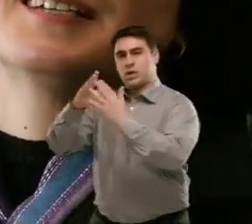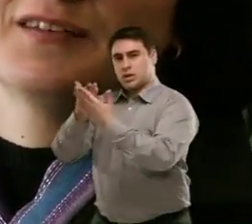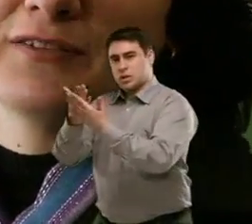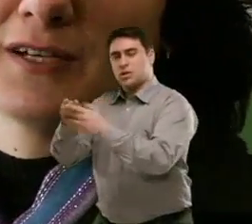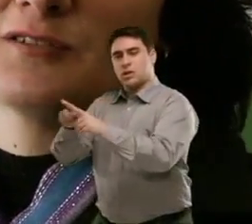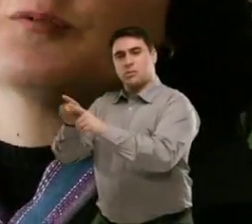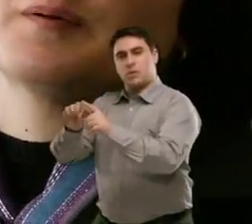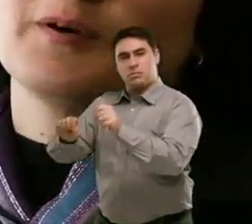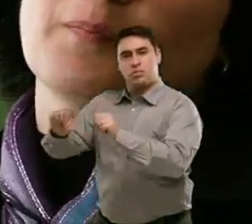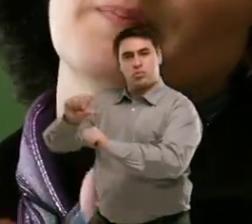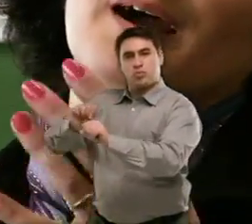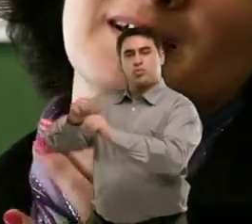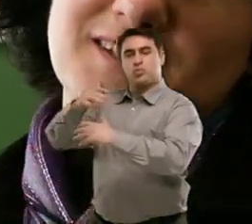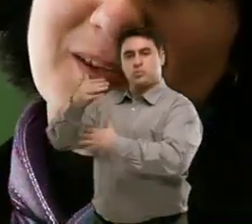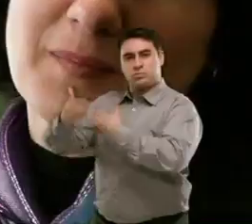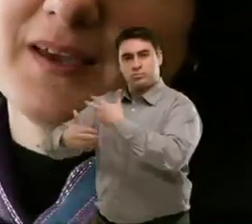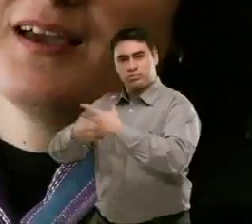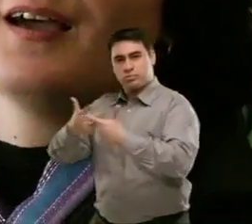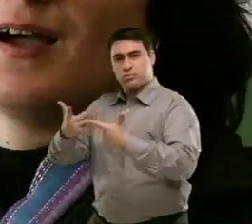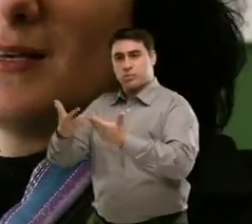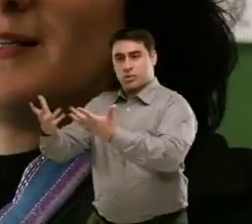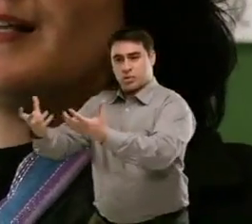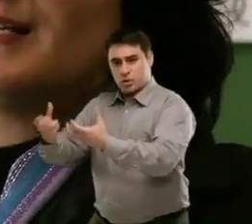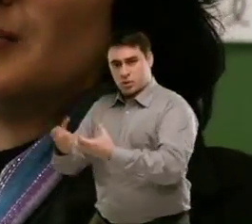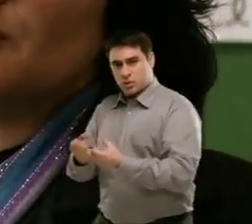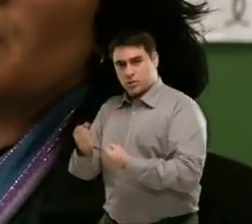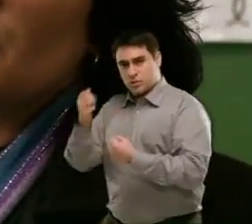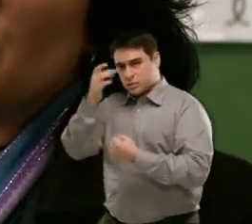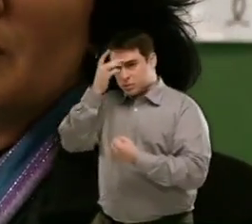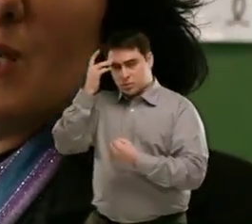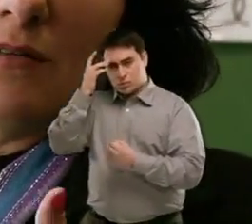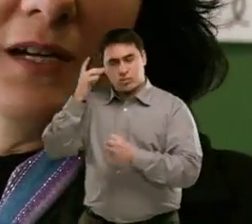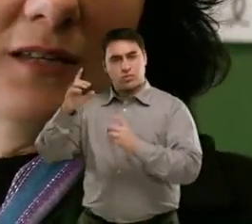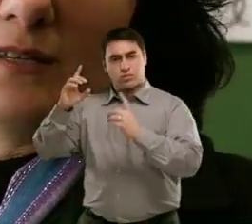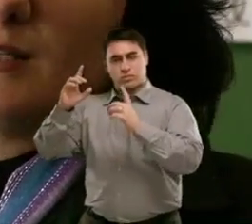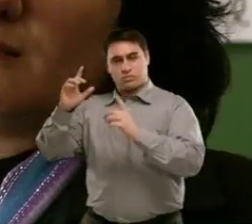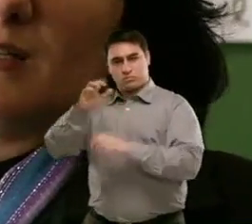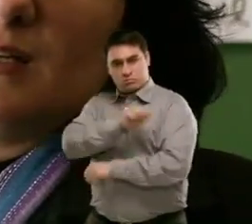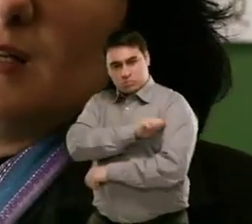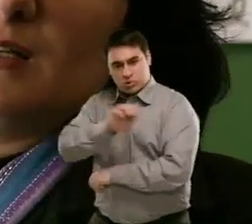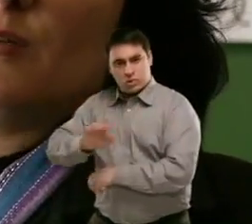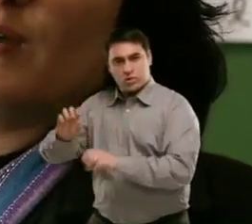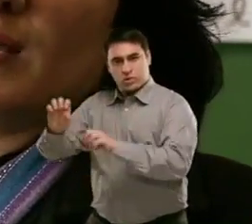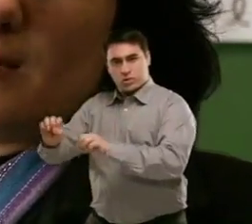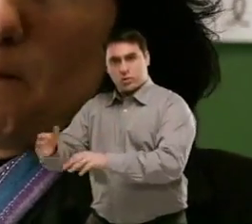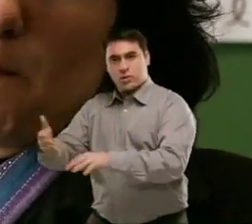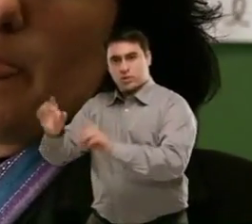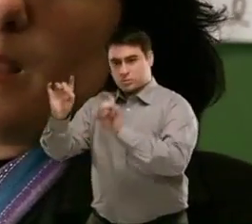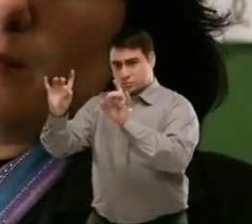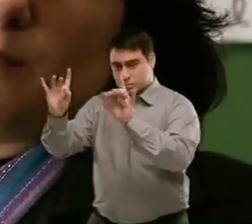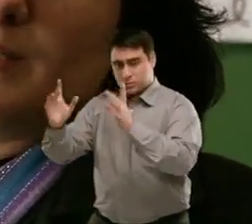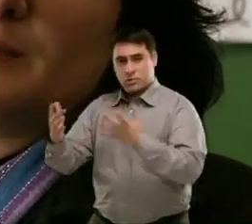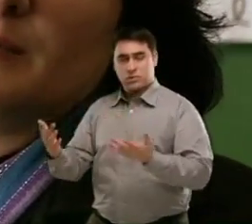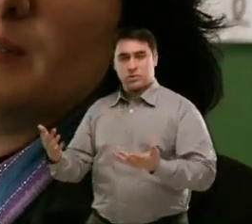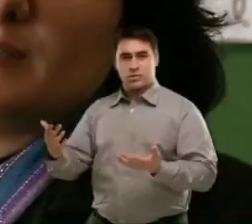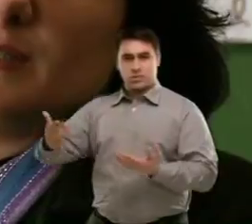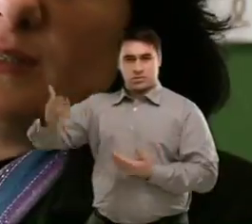to receive the special education clientele, which until now was not an expectation general classrooms had to deal with.